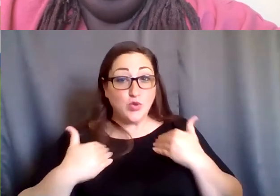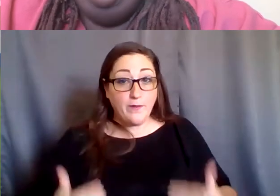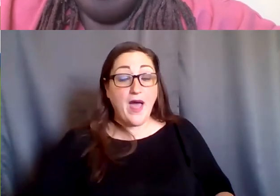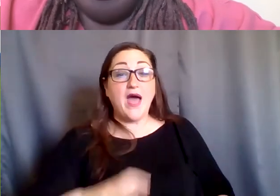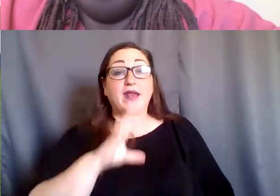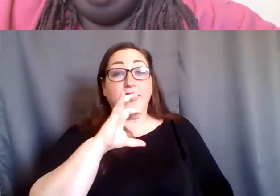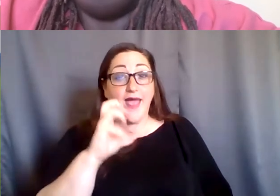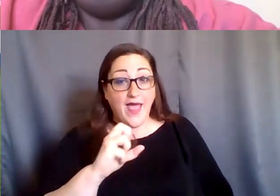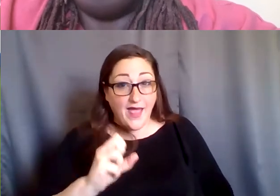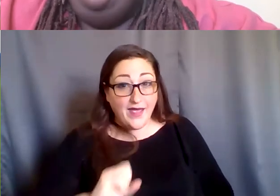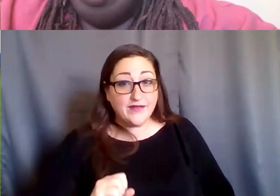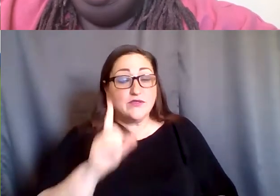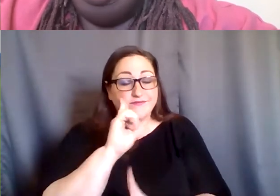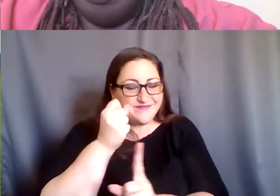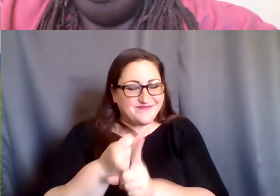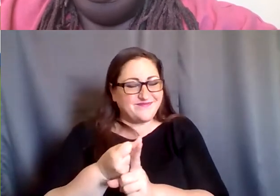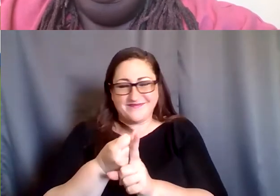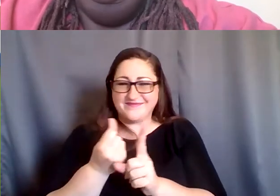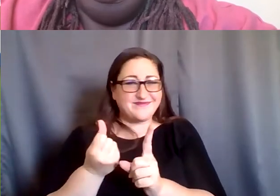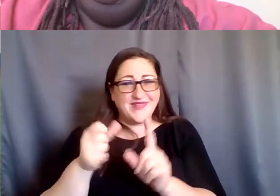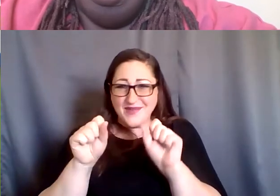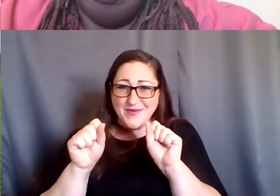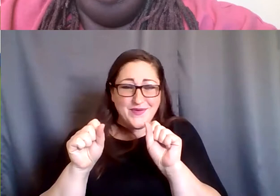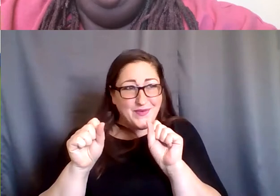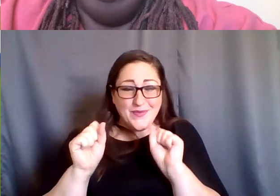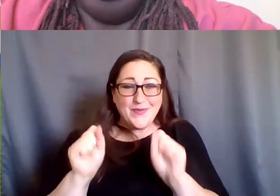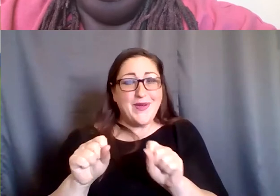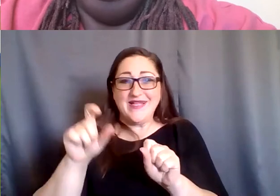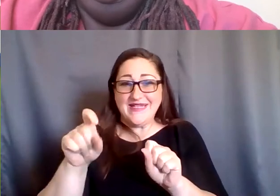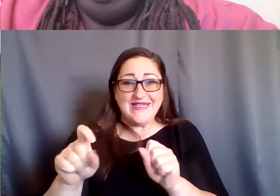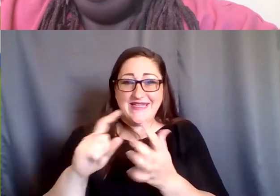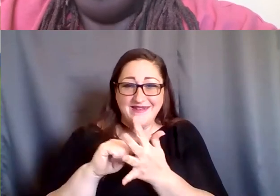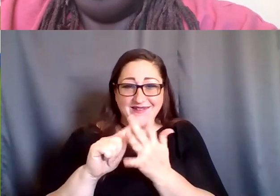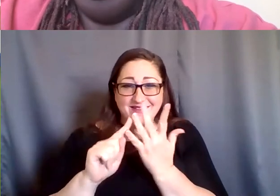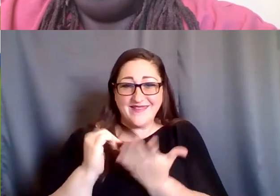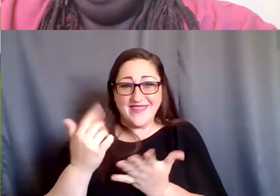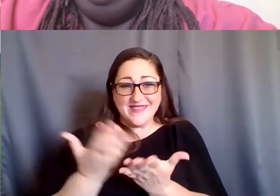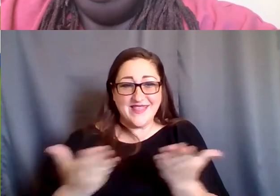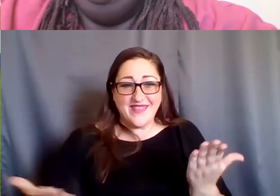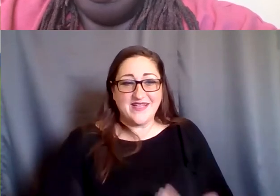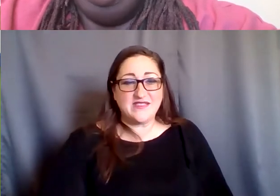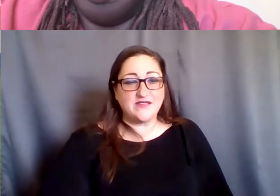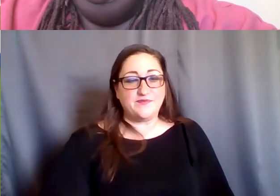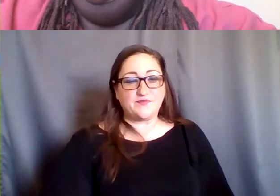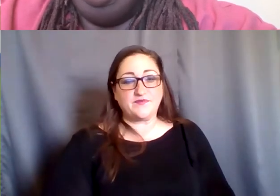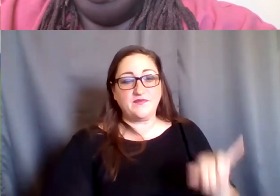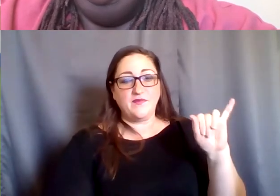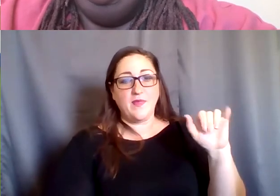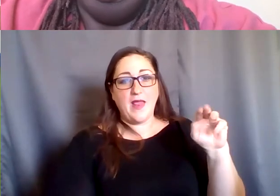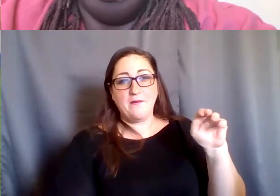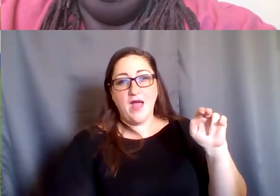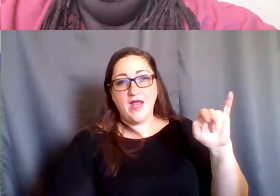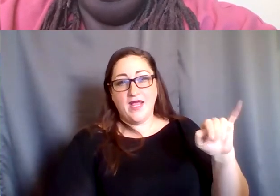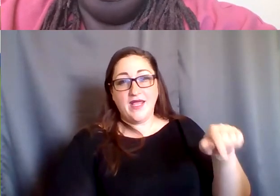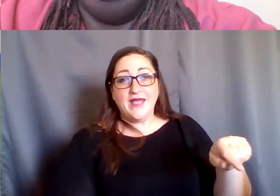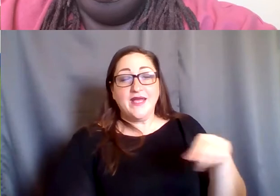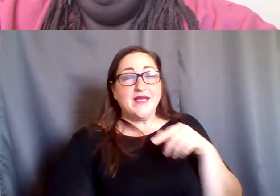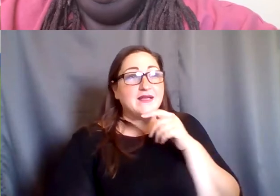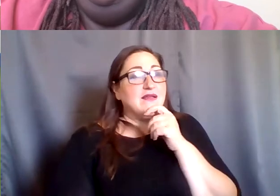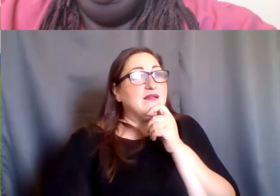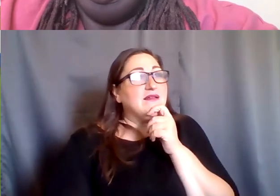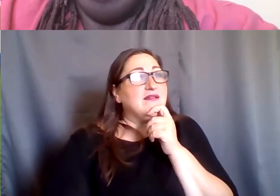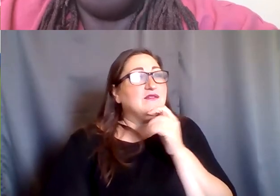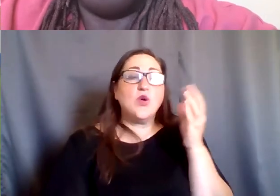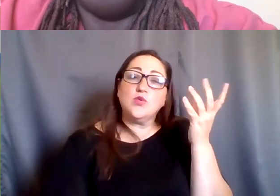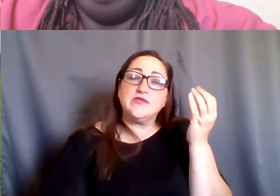I would just challenge listeners to this panel to, next time you go to anywhere in your neighborhood or anywhere you frequent, if there’s a ramp available,